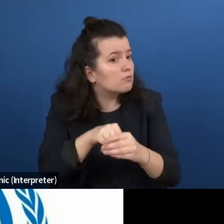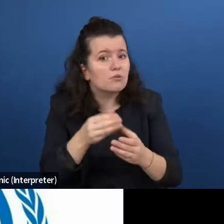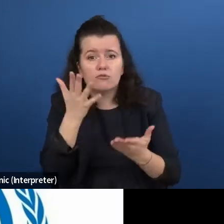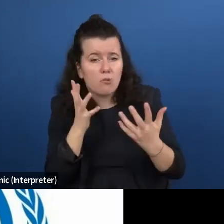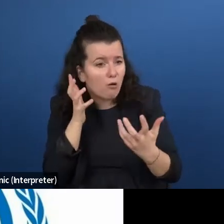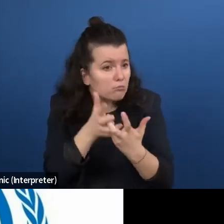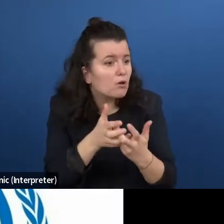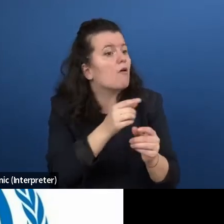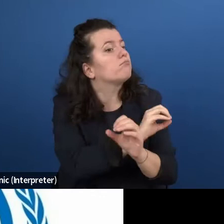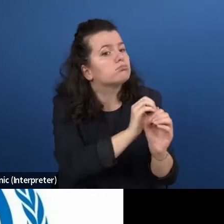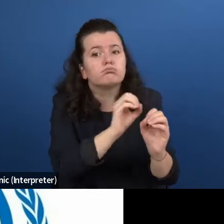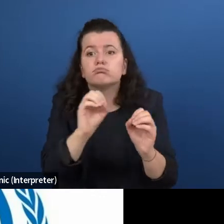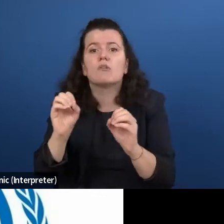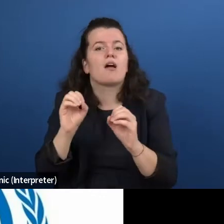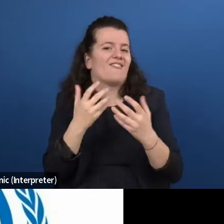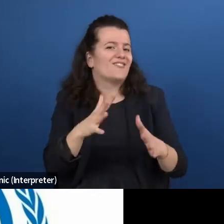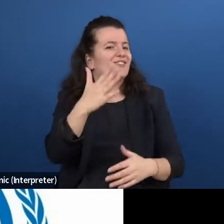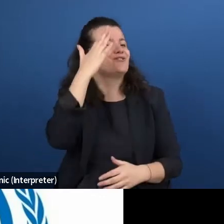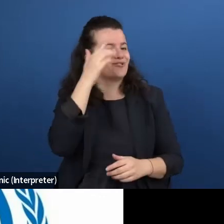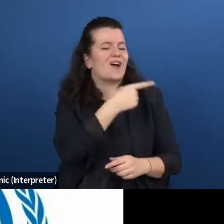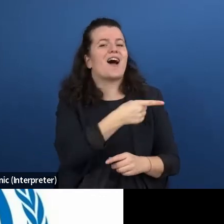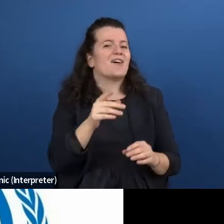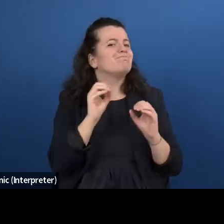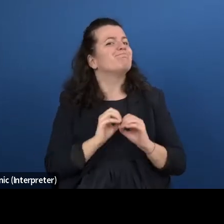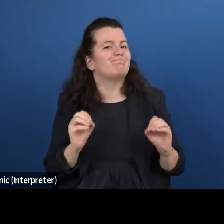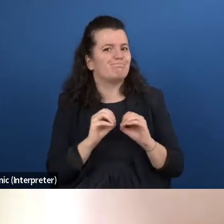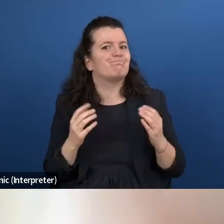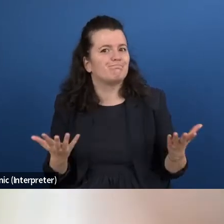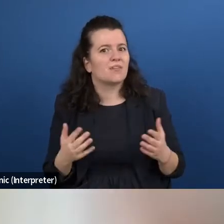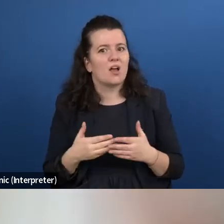Also, those working in those services are not trained